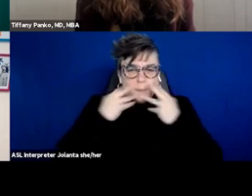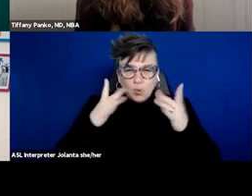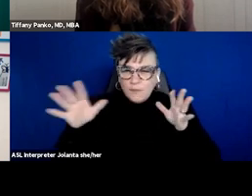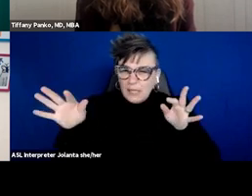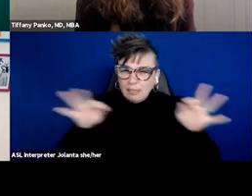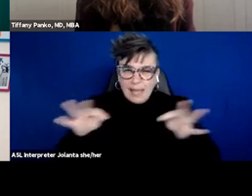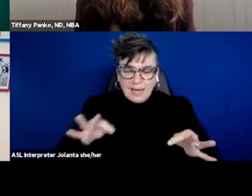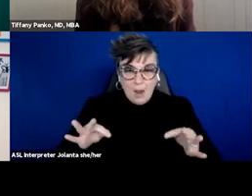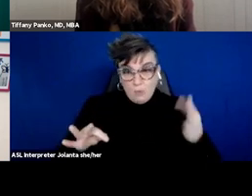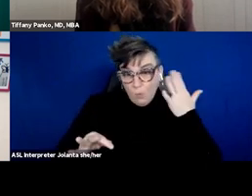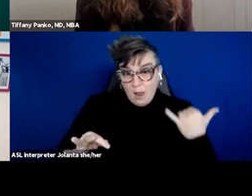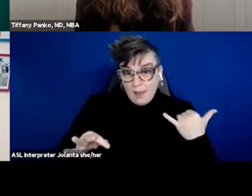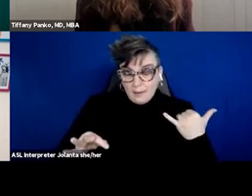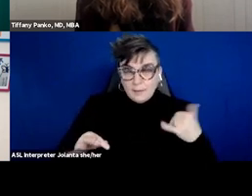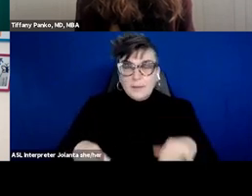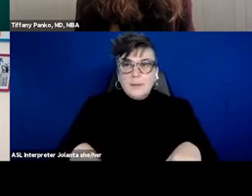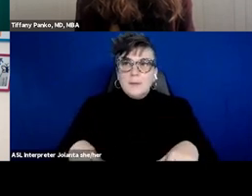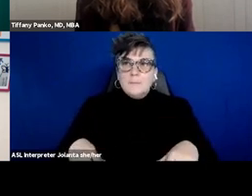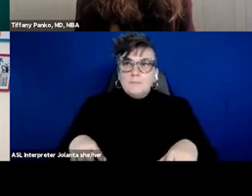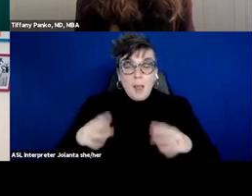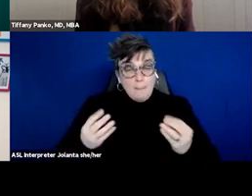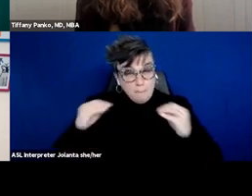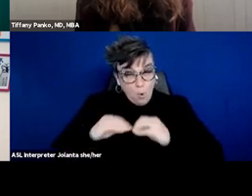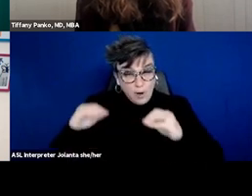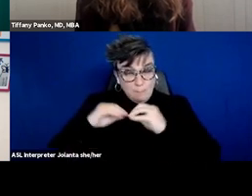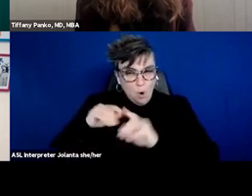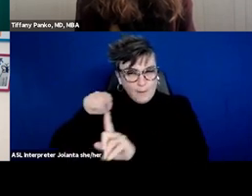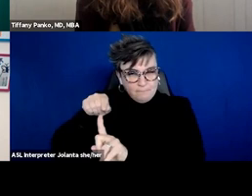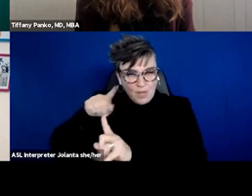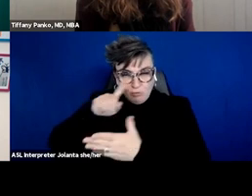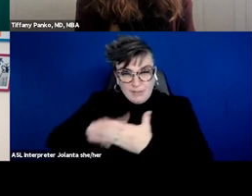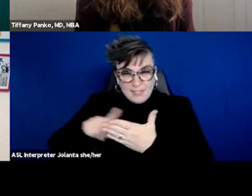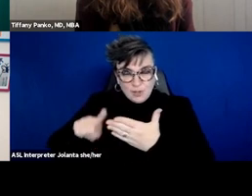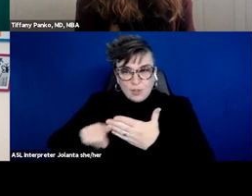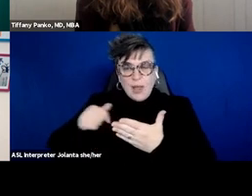think increasingly, particularly in research, there is really an expectation that if you